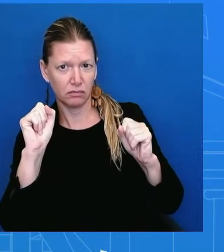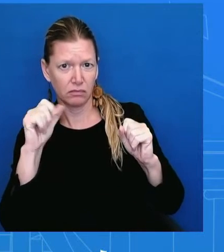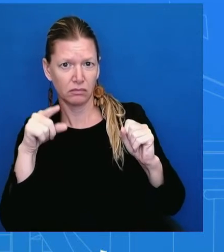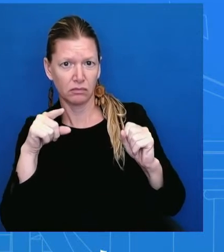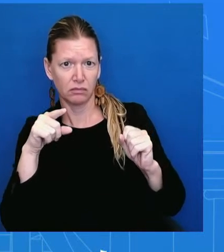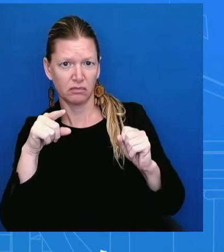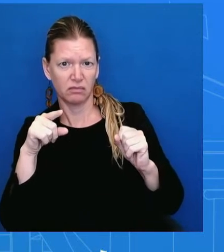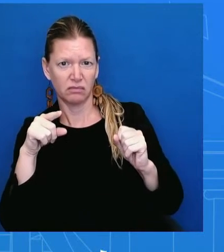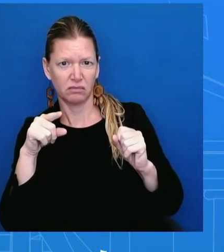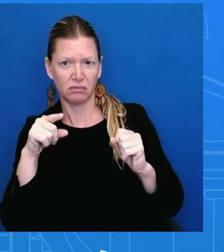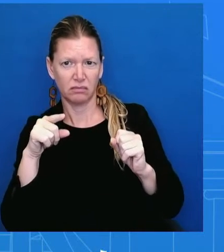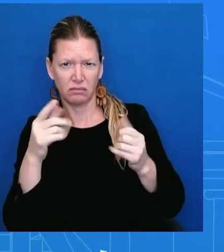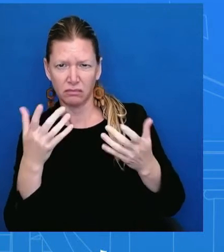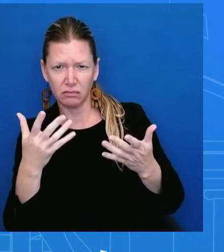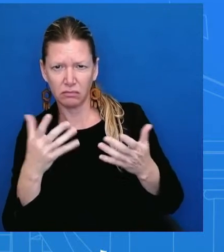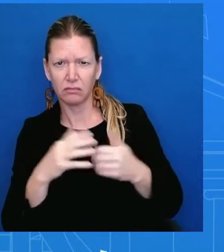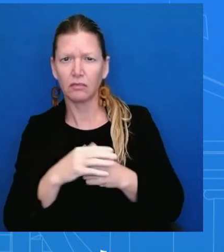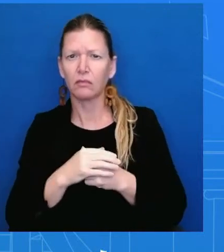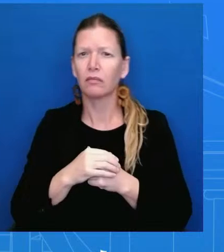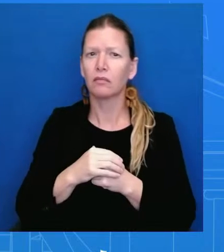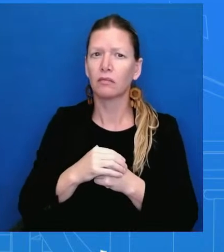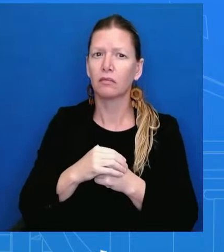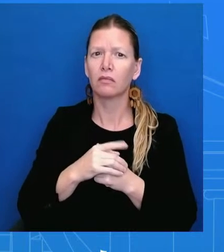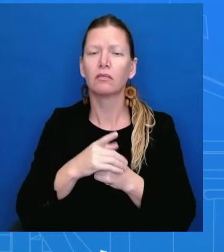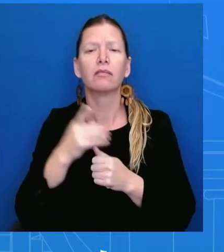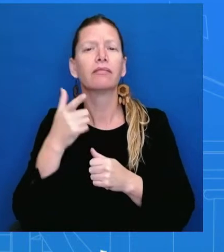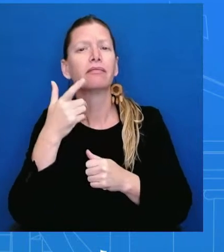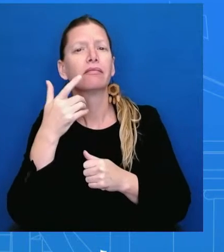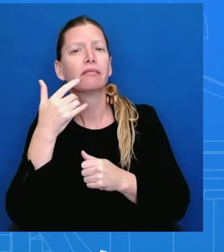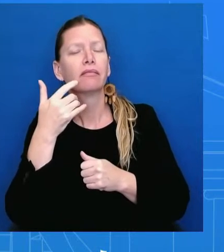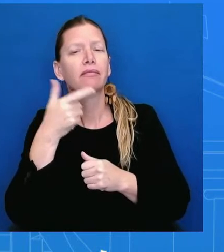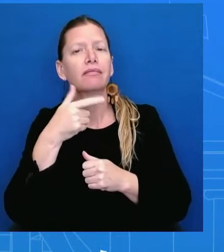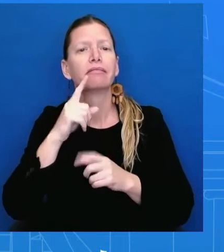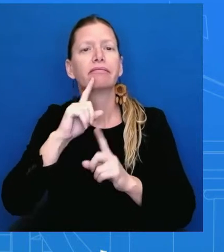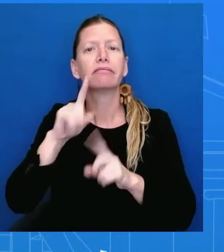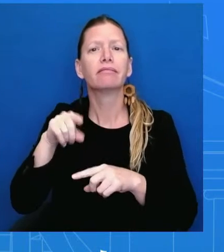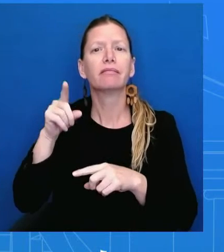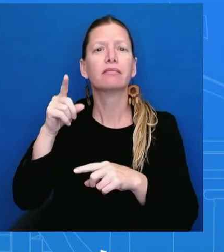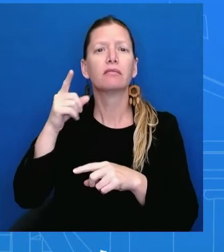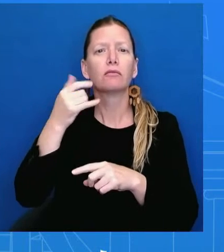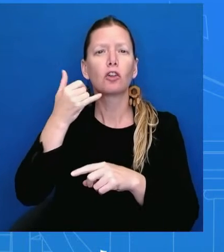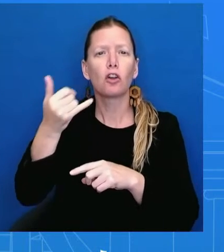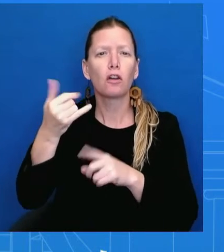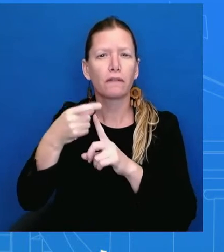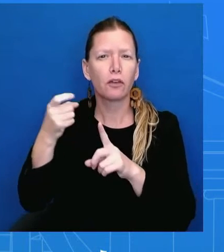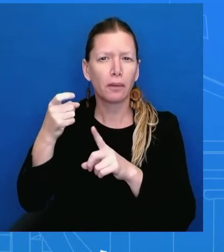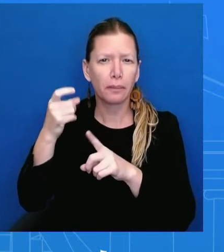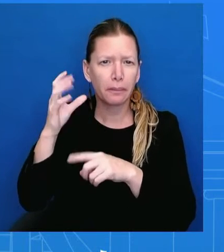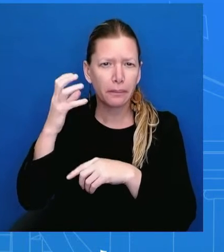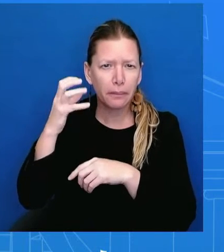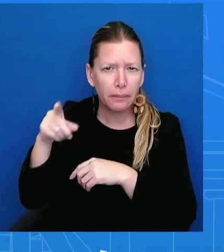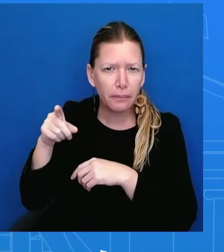The president was very clear. There was no script at all. And he was very detailed. You heard him say, actually,